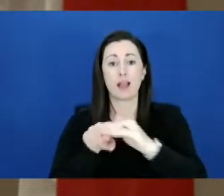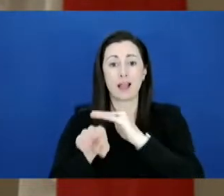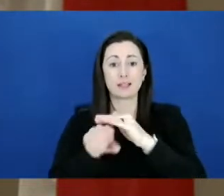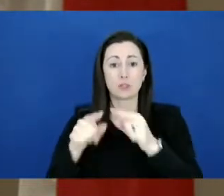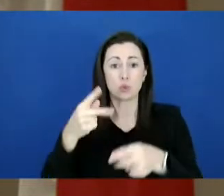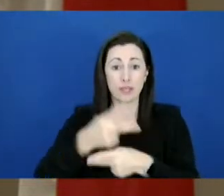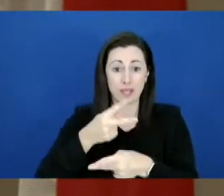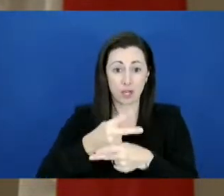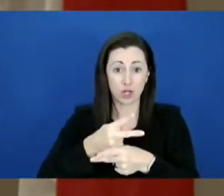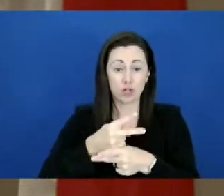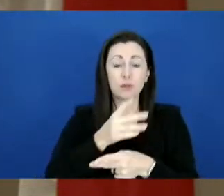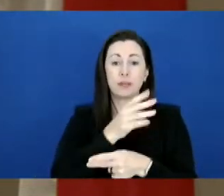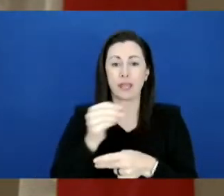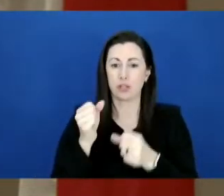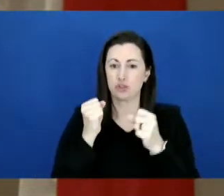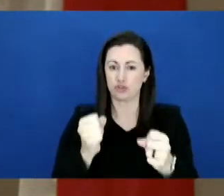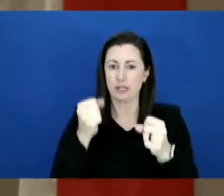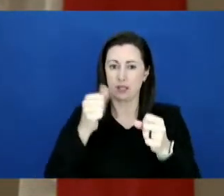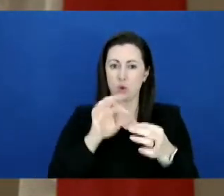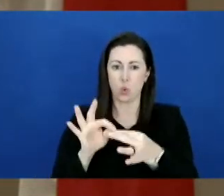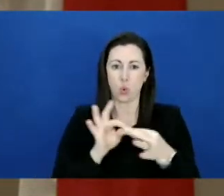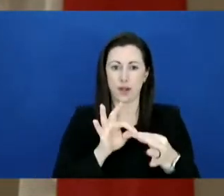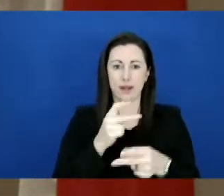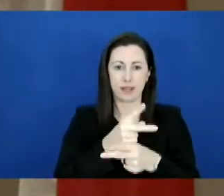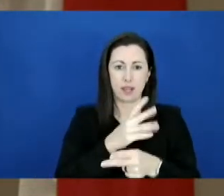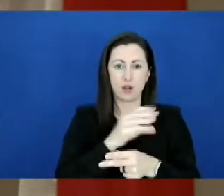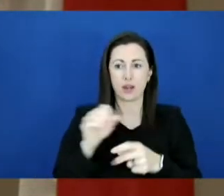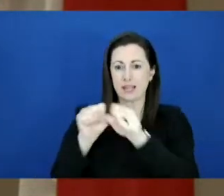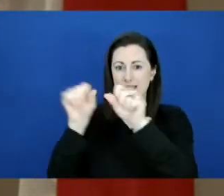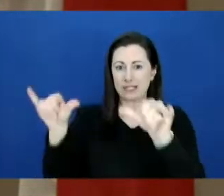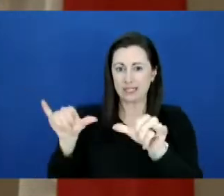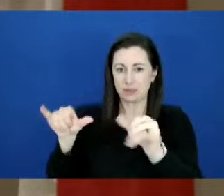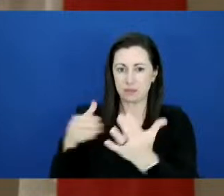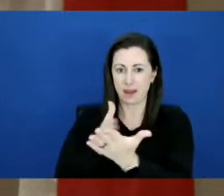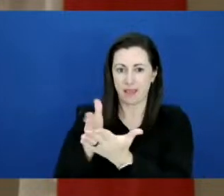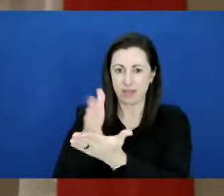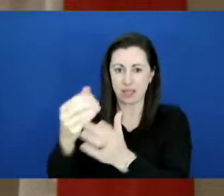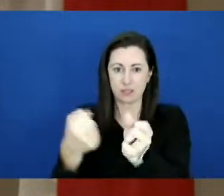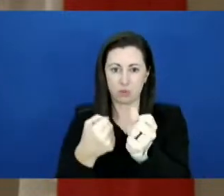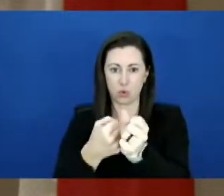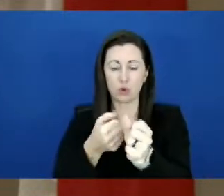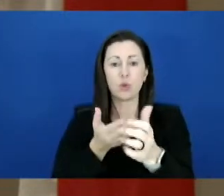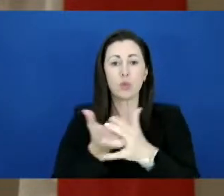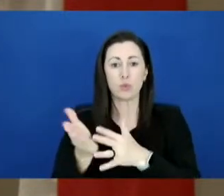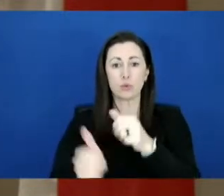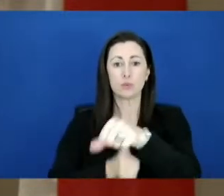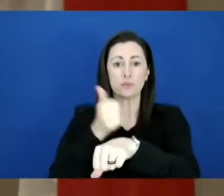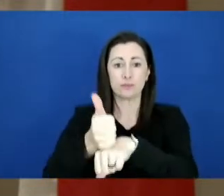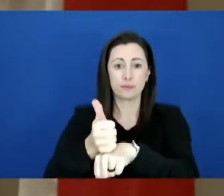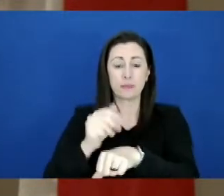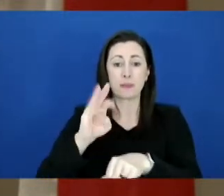SUPPORTS, IMPROVE ACCESS TO